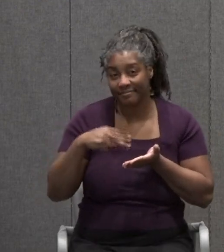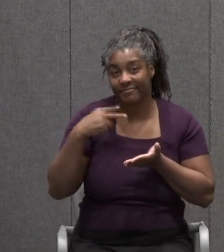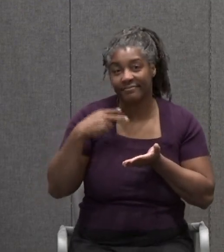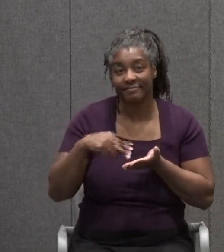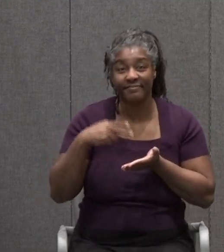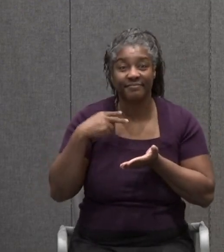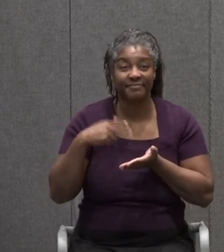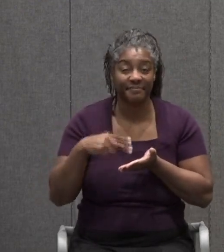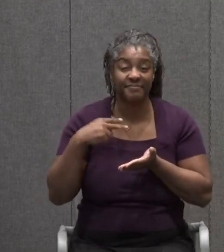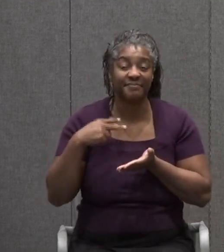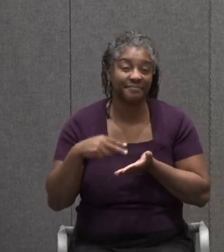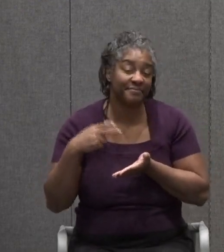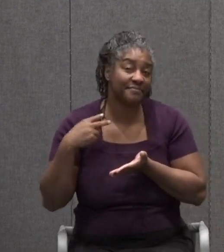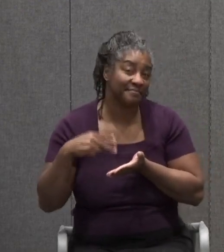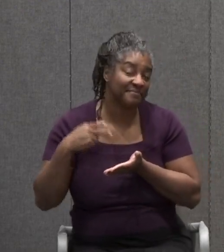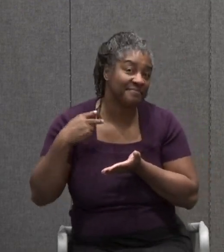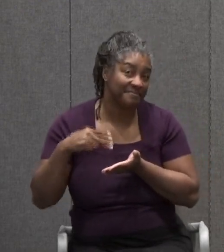[Man] You can do the yogi.